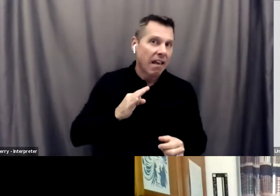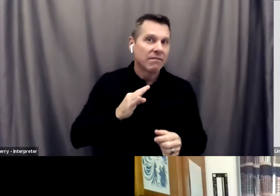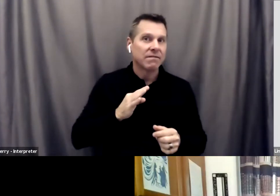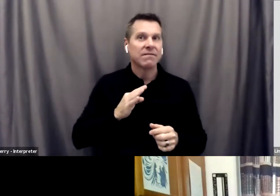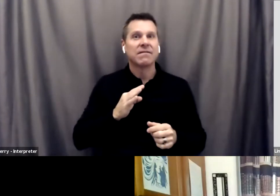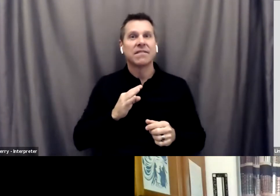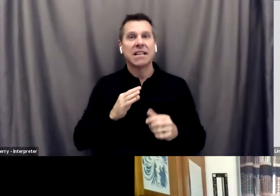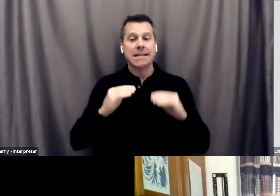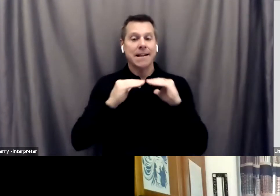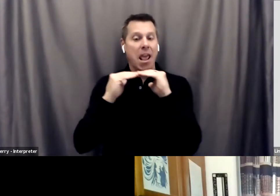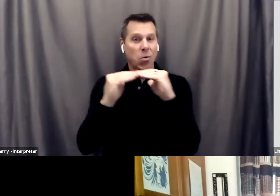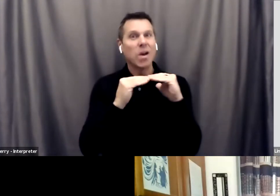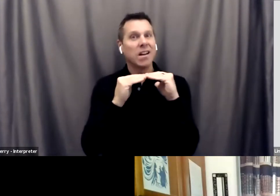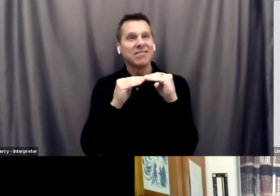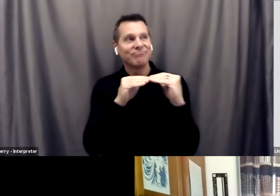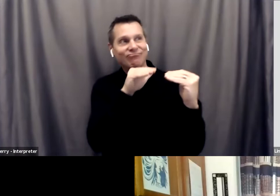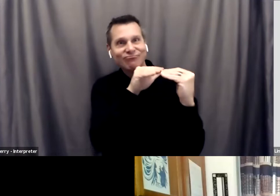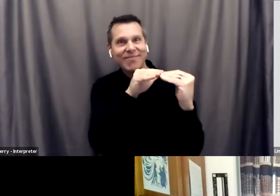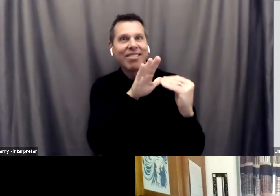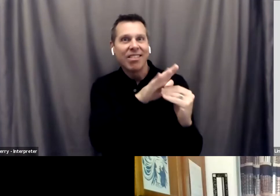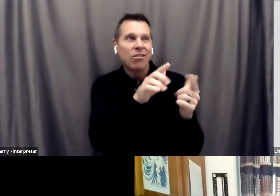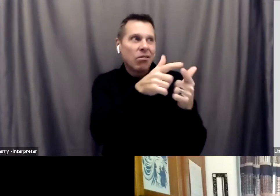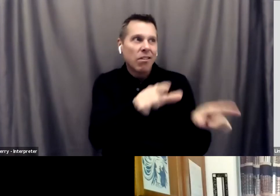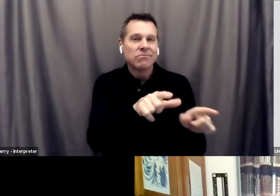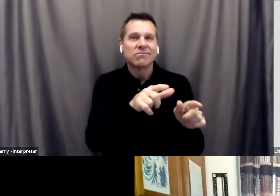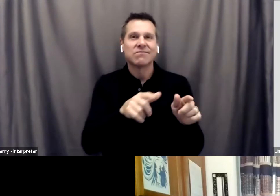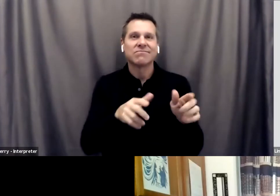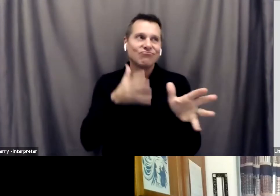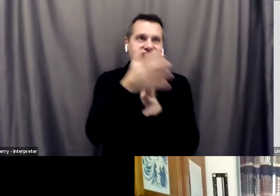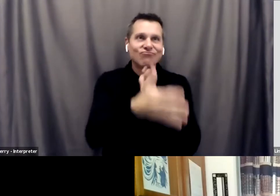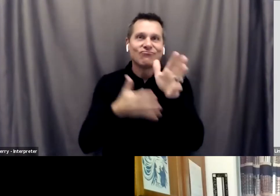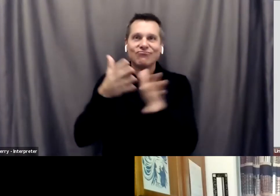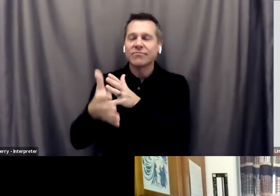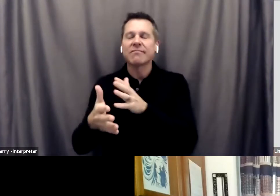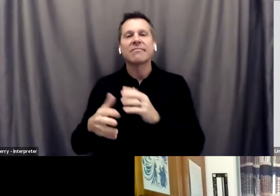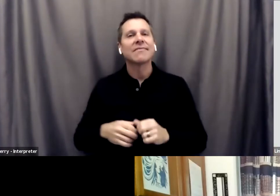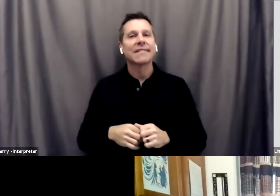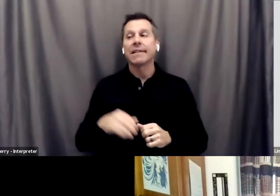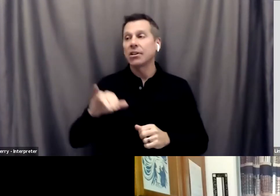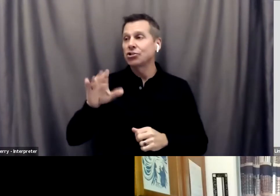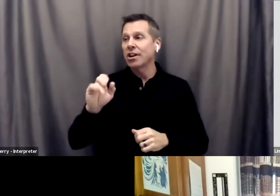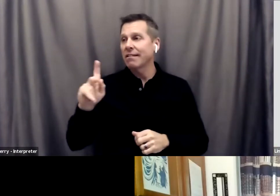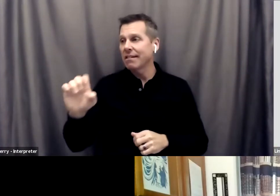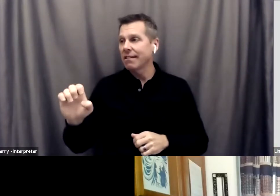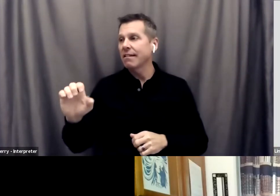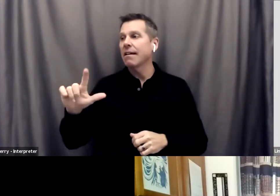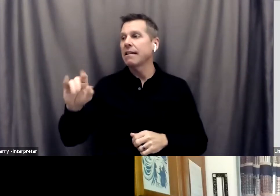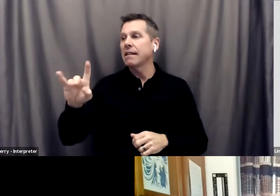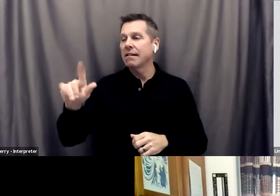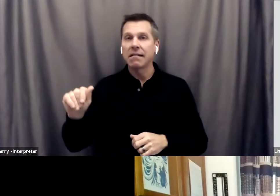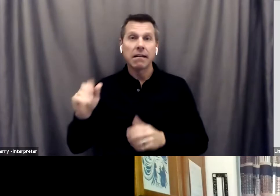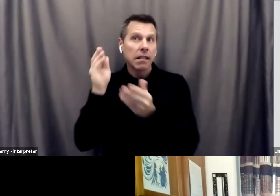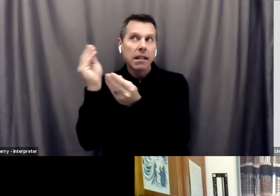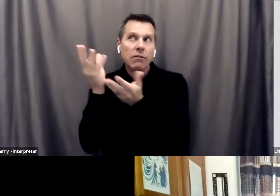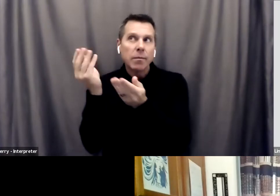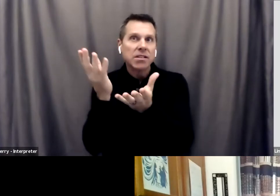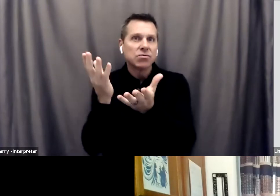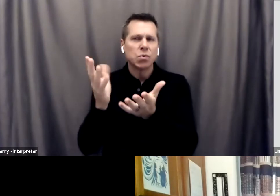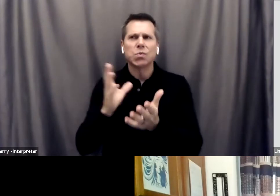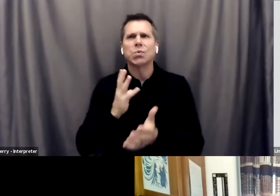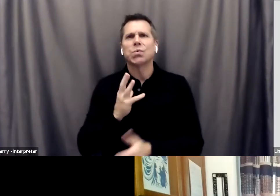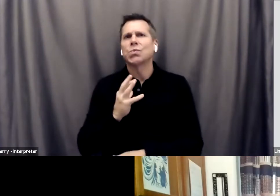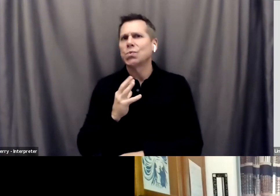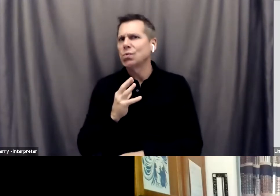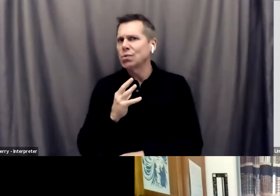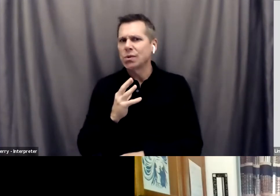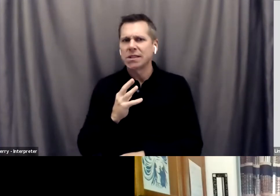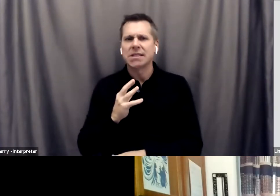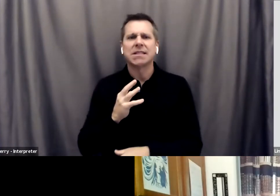equity and access. And thank you to Jackie and Linda, for all the great information that you provided today for everyone. And mostly,